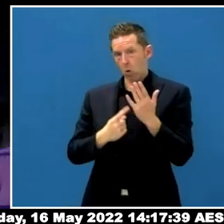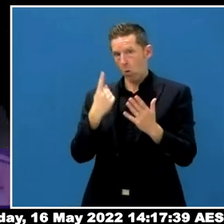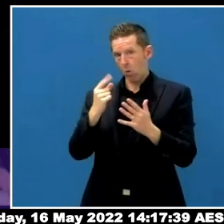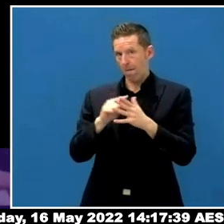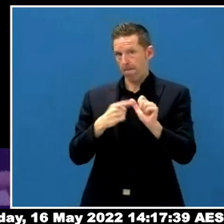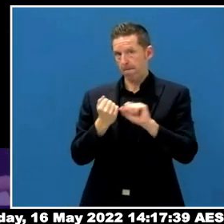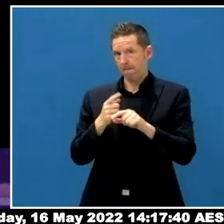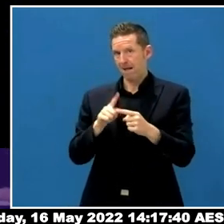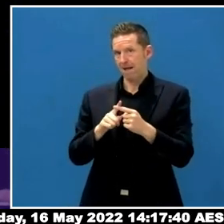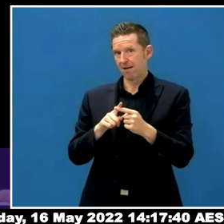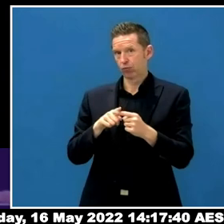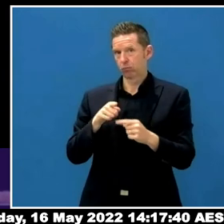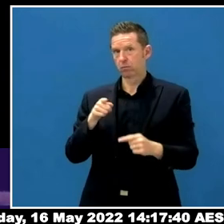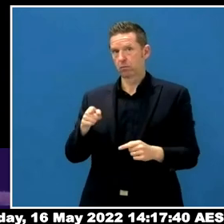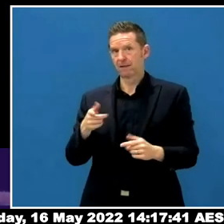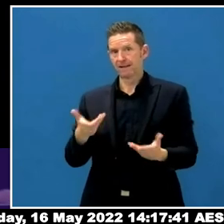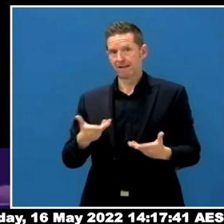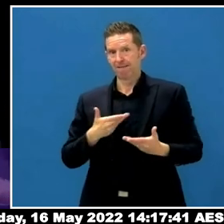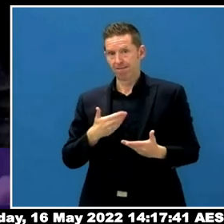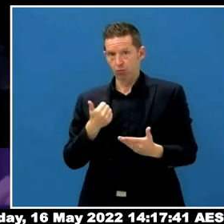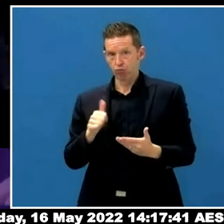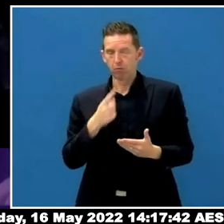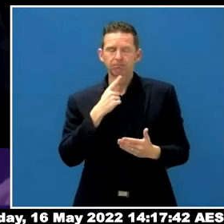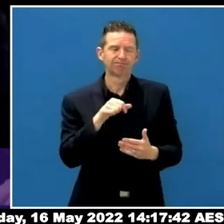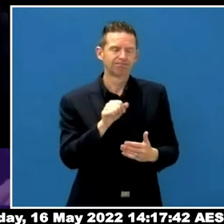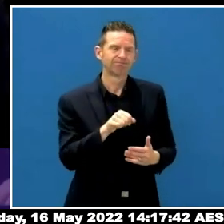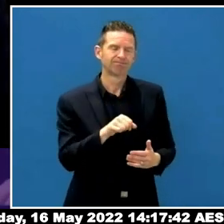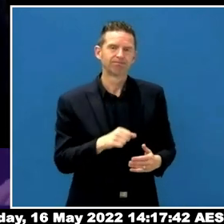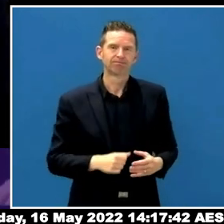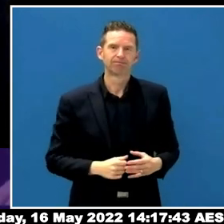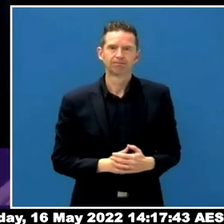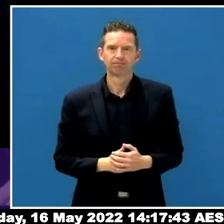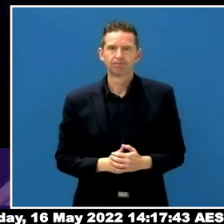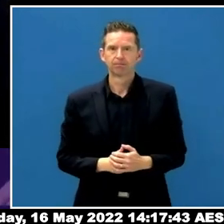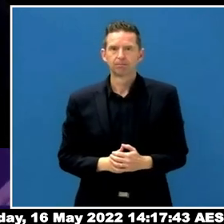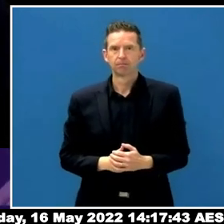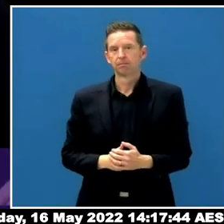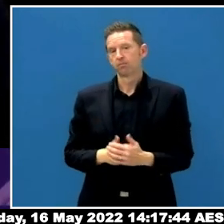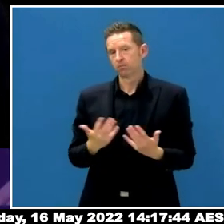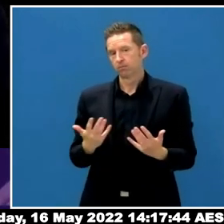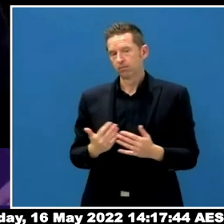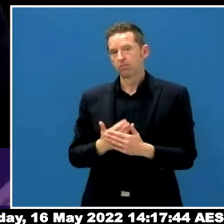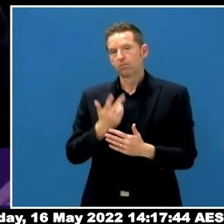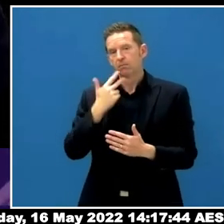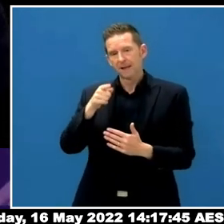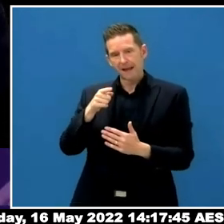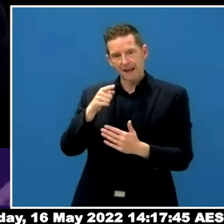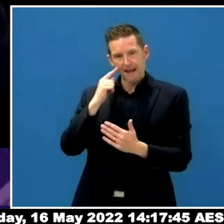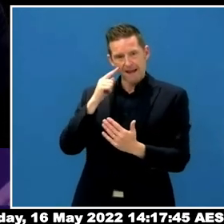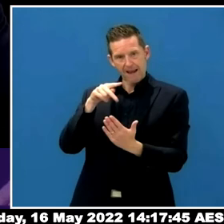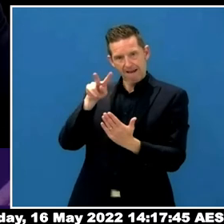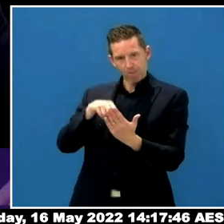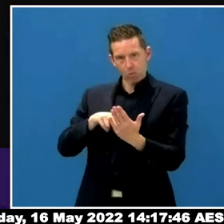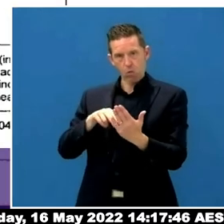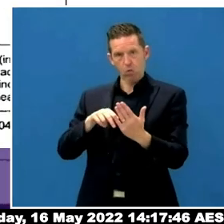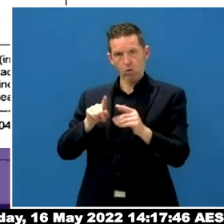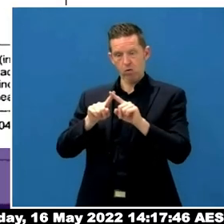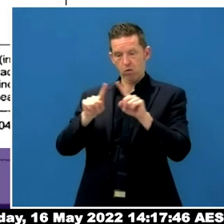That's correct. MR FOGARTY: If you look at the first row, the third column